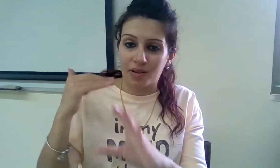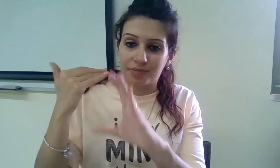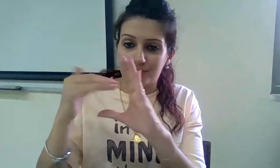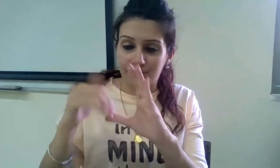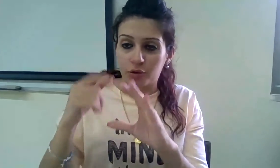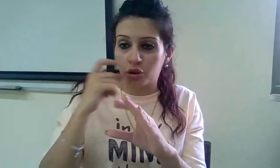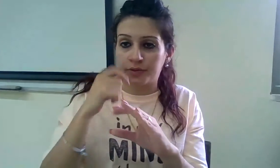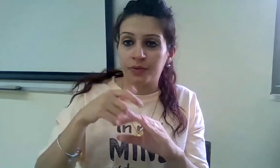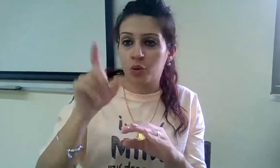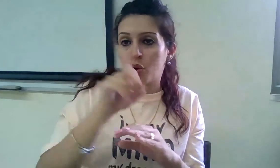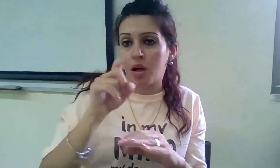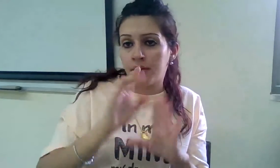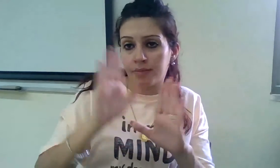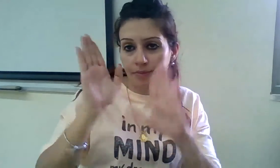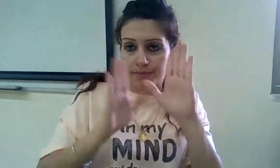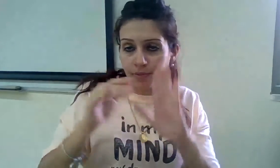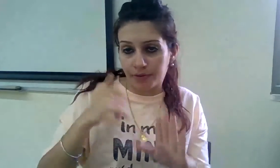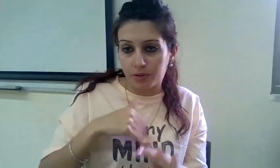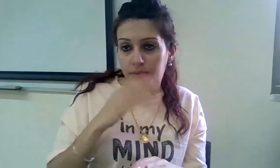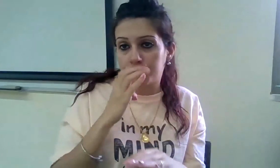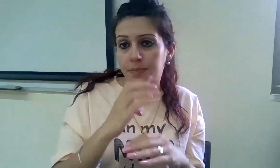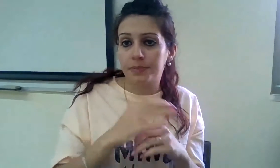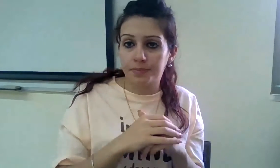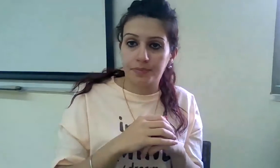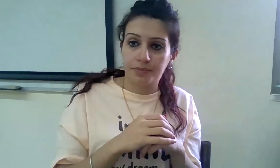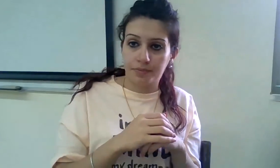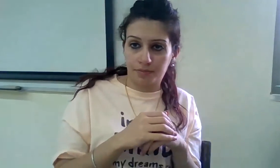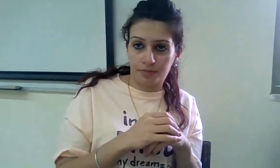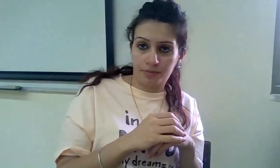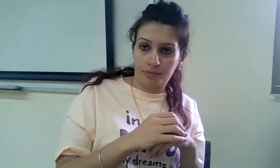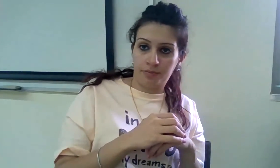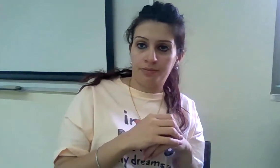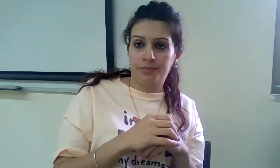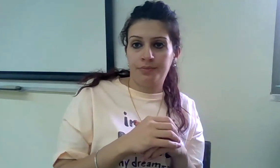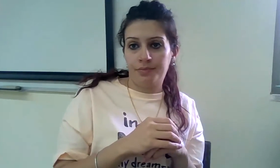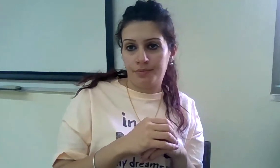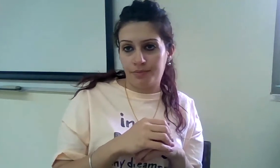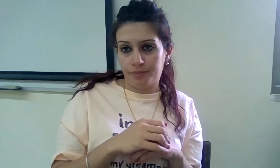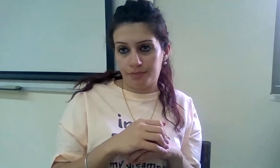approach are effective for a parent, so be it.